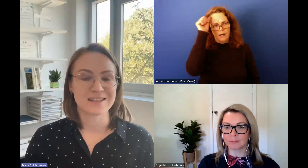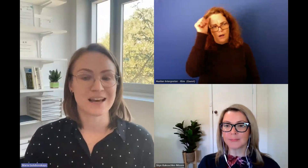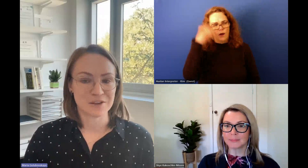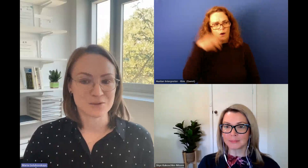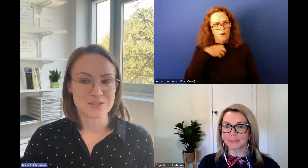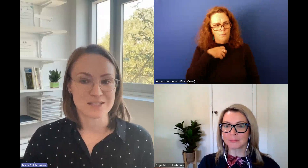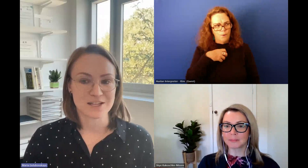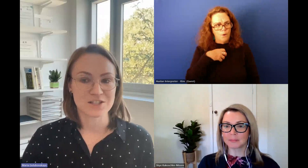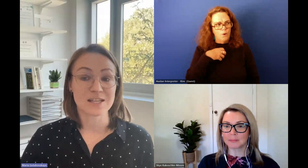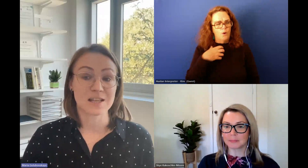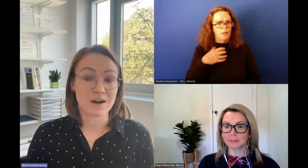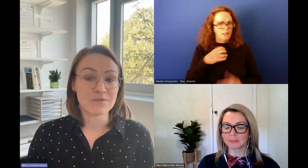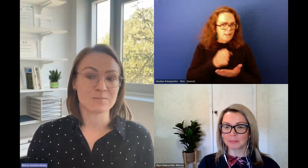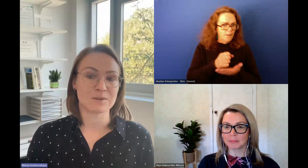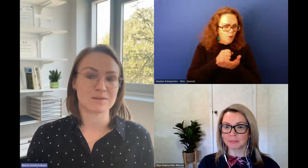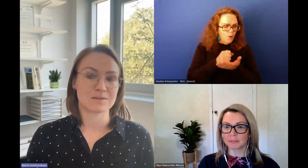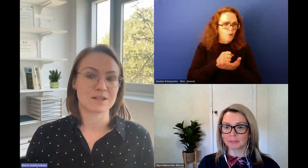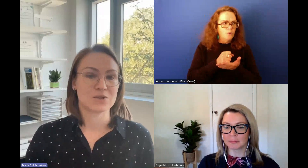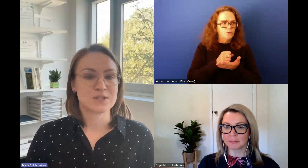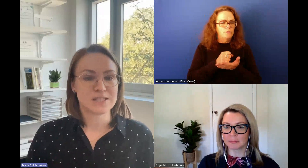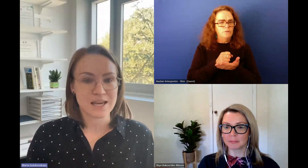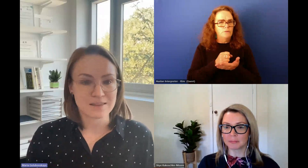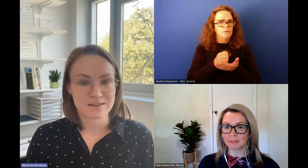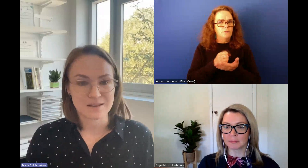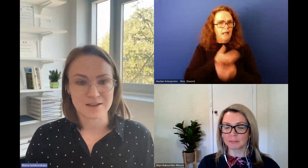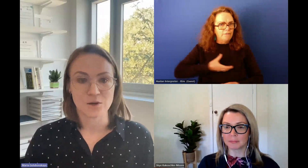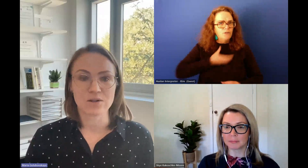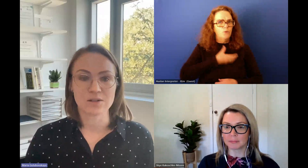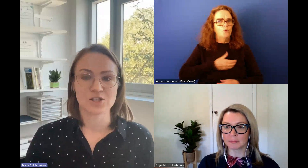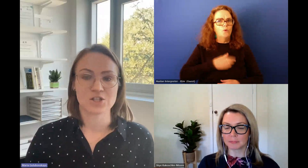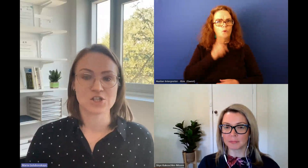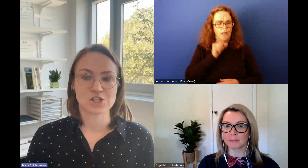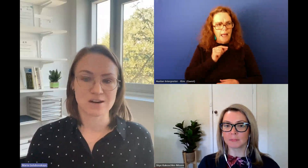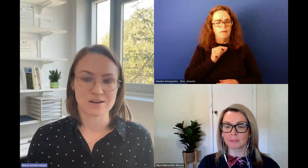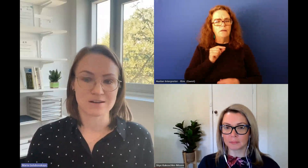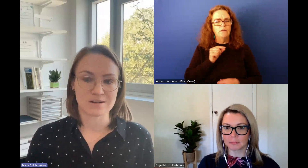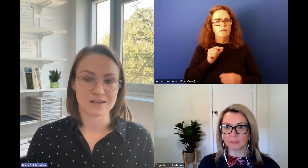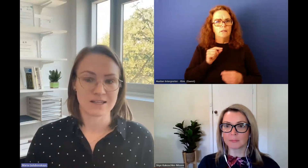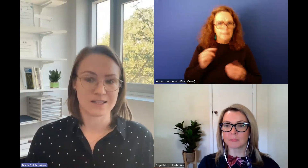in having those discussions and comfortable to take that knowledge and share the